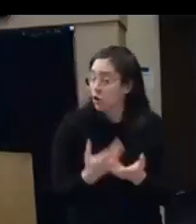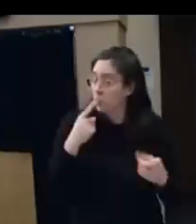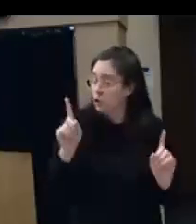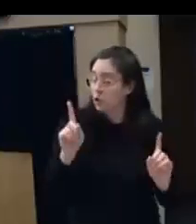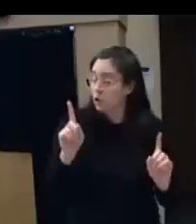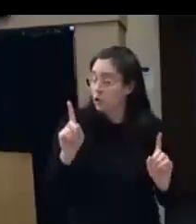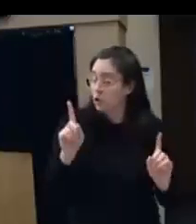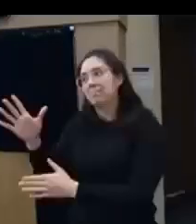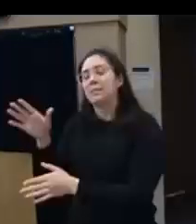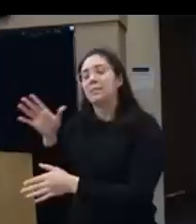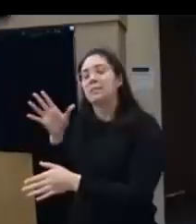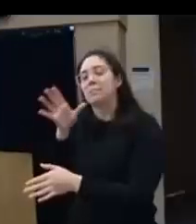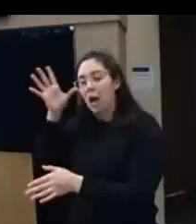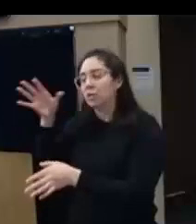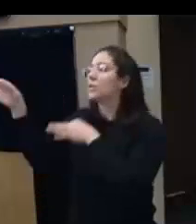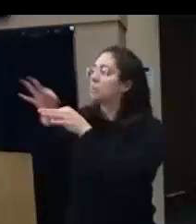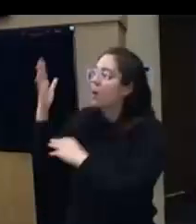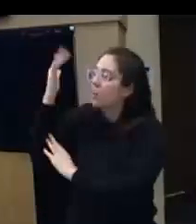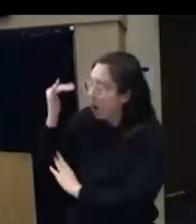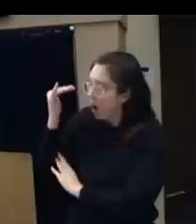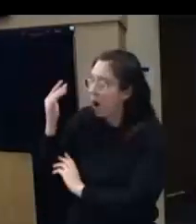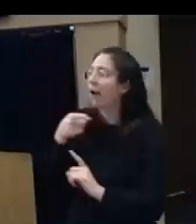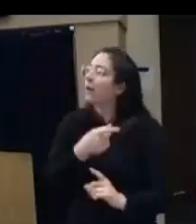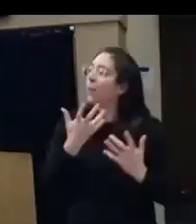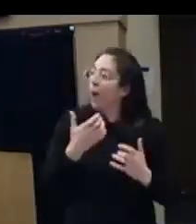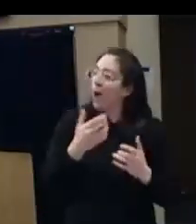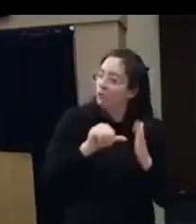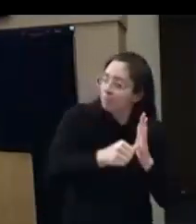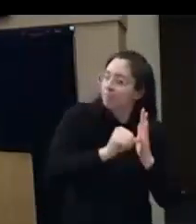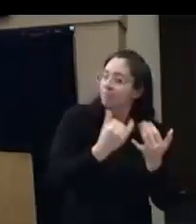parents know the rationale you know we want to say like let's say your kid is on a school trip